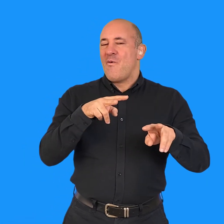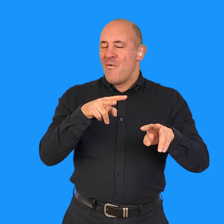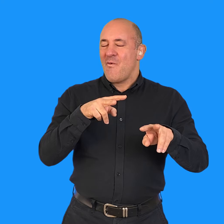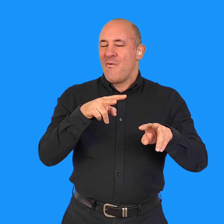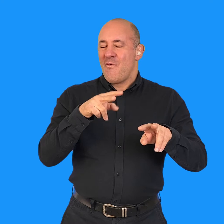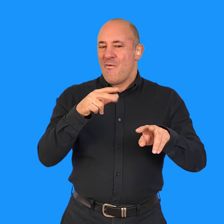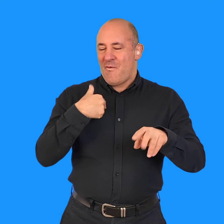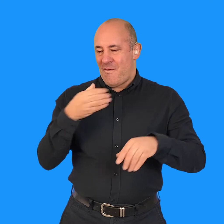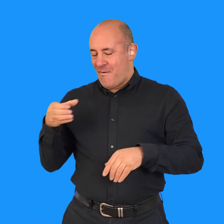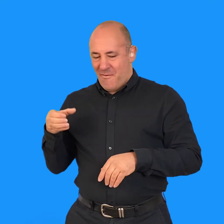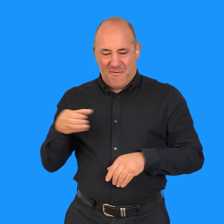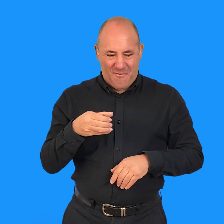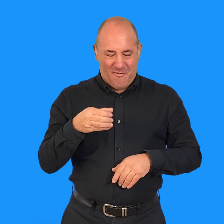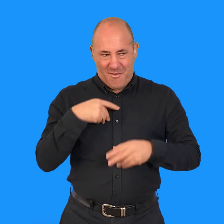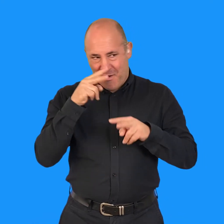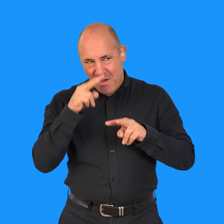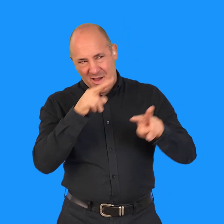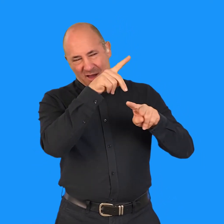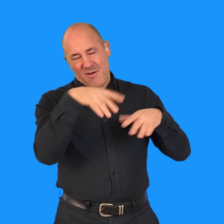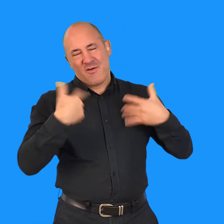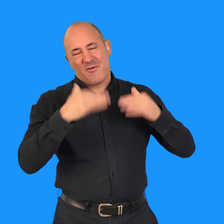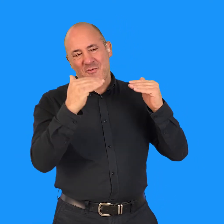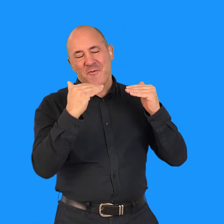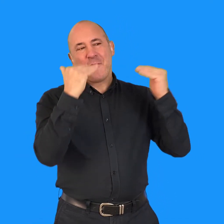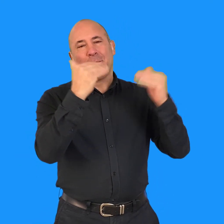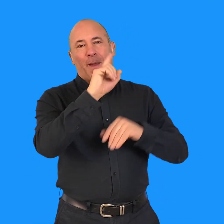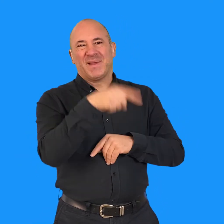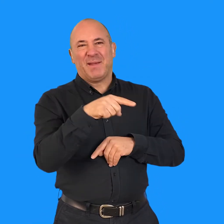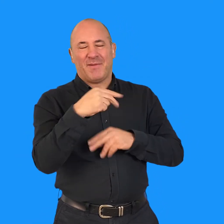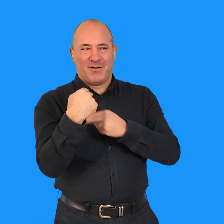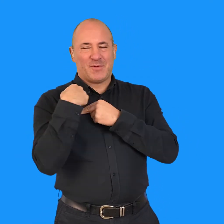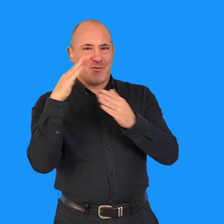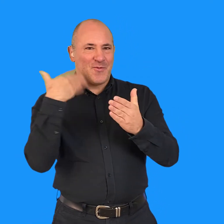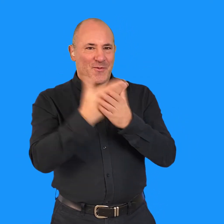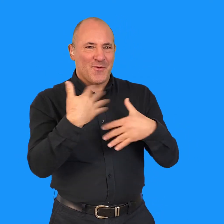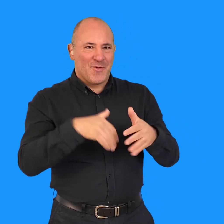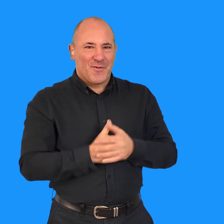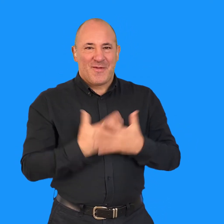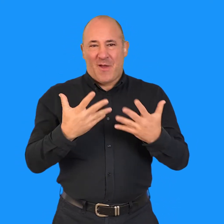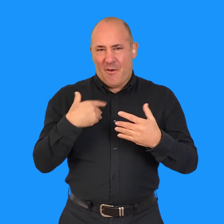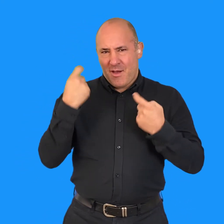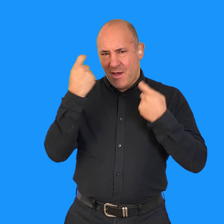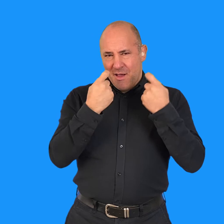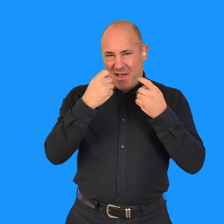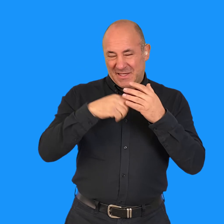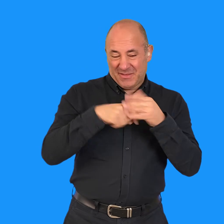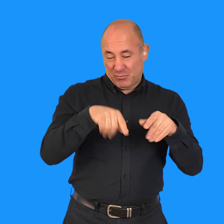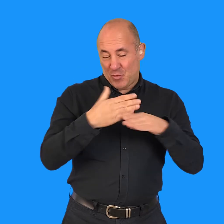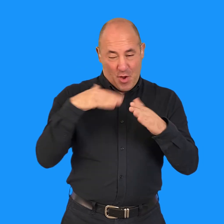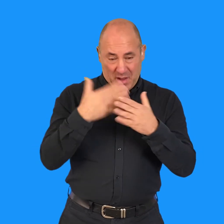I always think I'm sitting on the shoulders of giants, anyway. So then it's thinking around that development of that work.